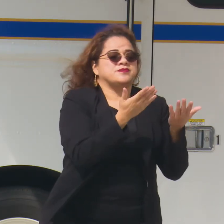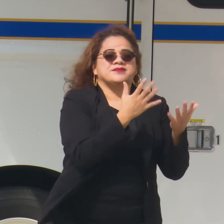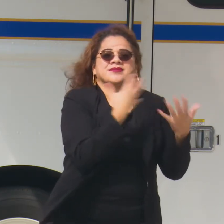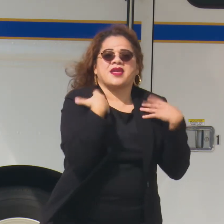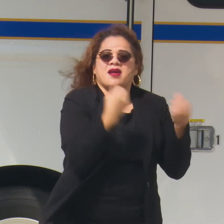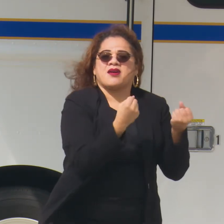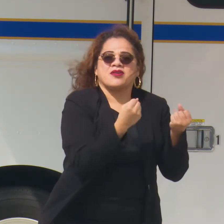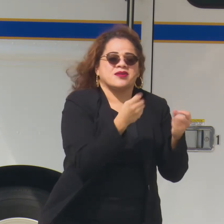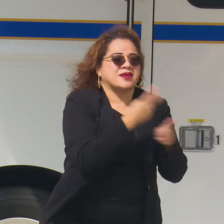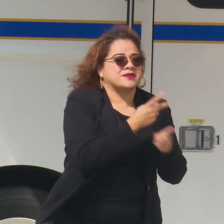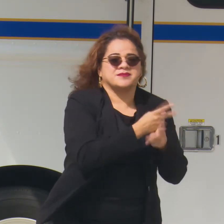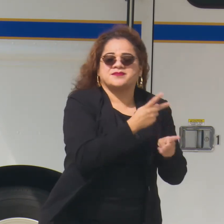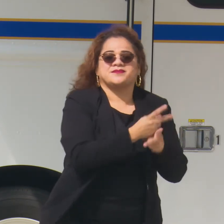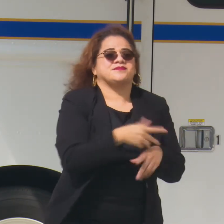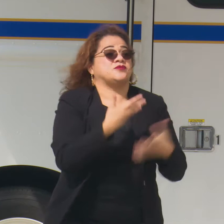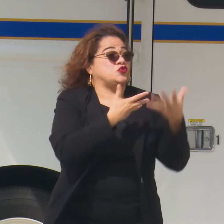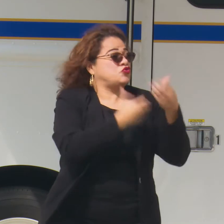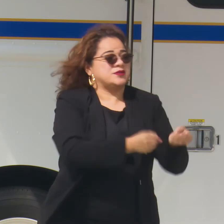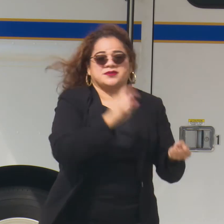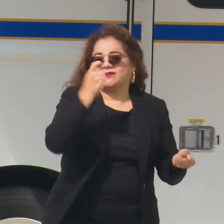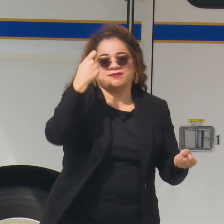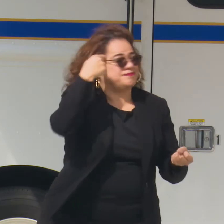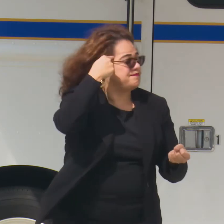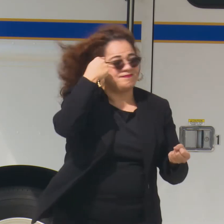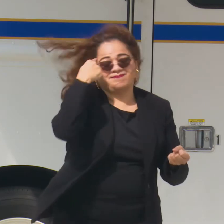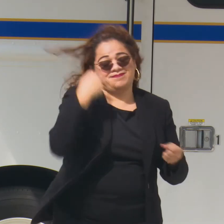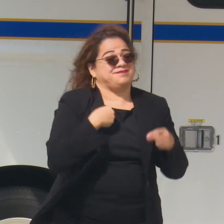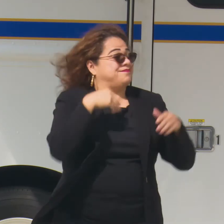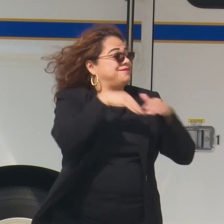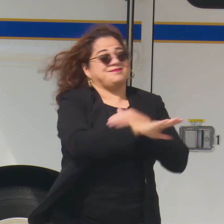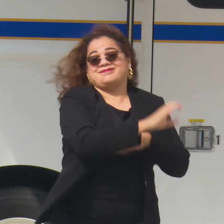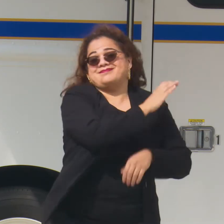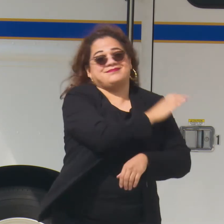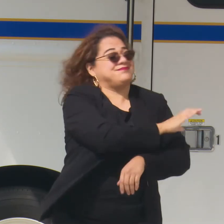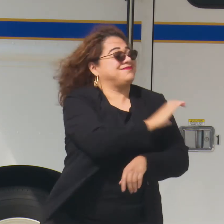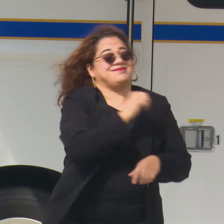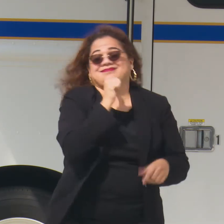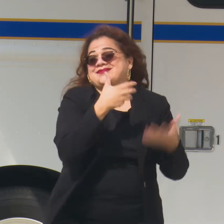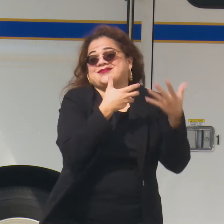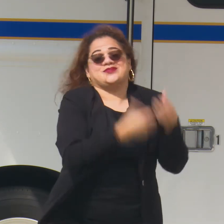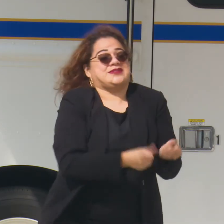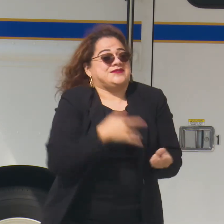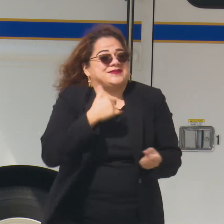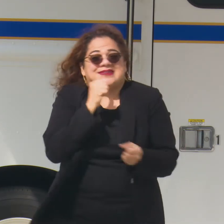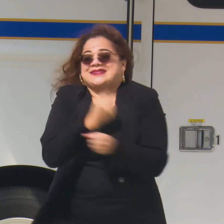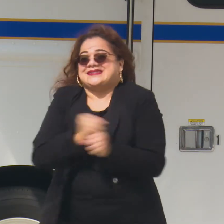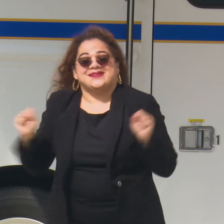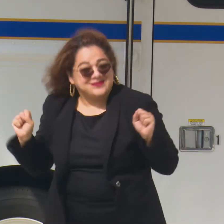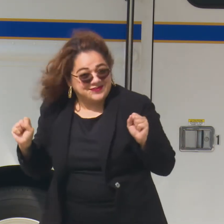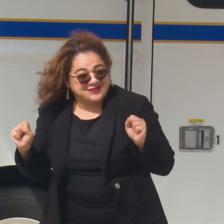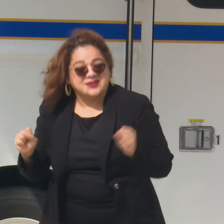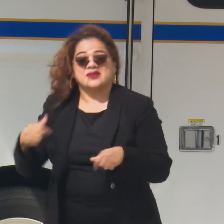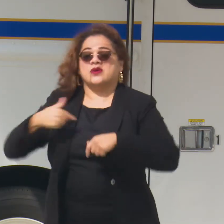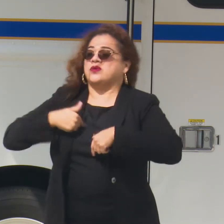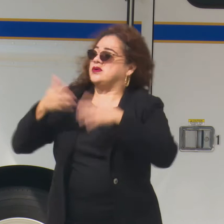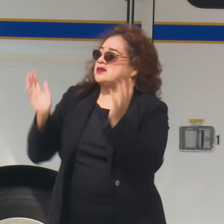to go to a clinic or to a hospital. And we know in conversations with our partners at Chirla,